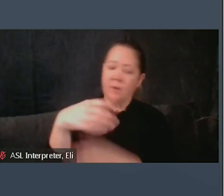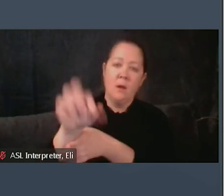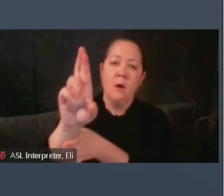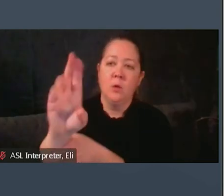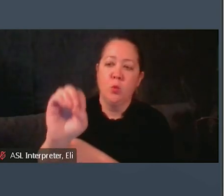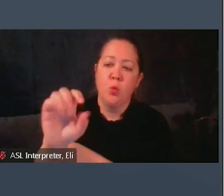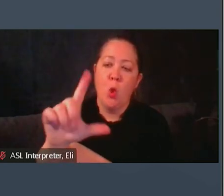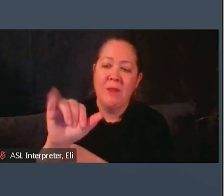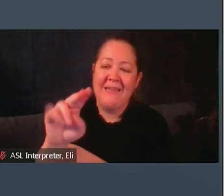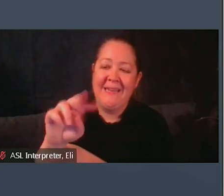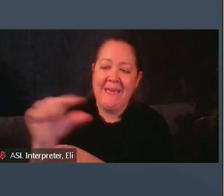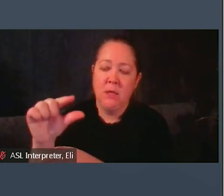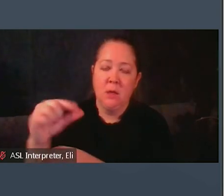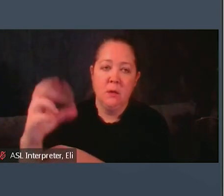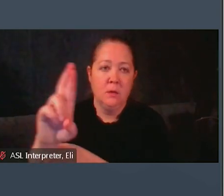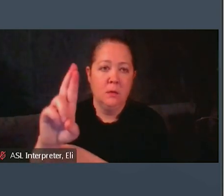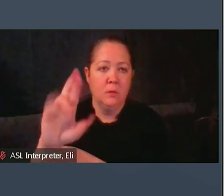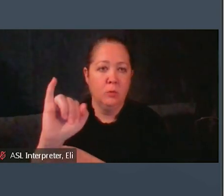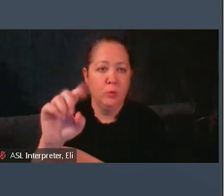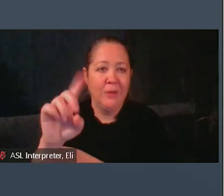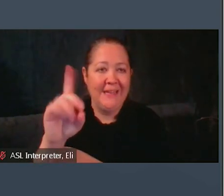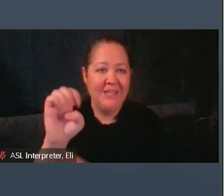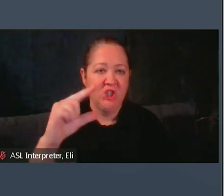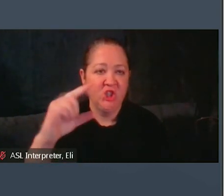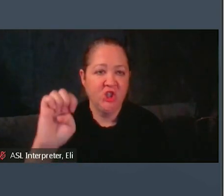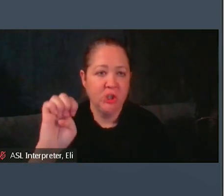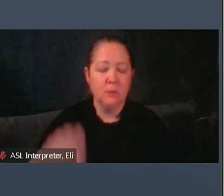Addison road, Wilburn drive, and cabin branch road.